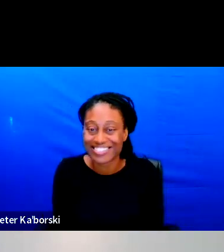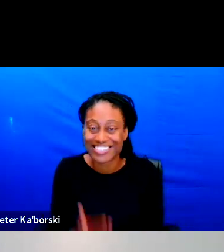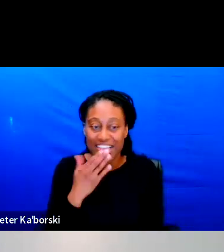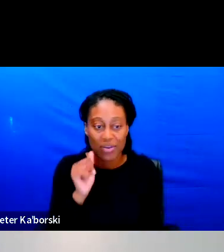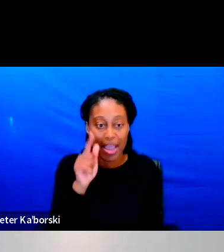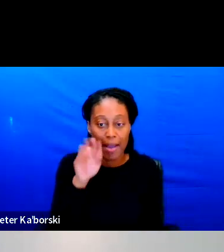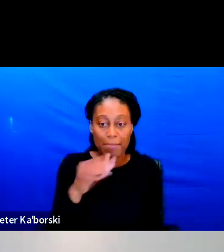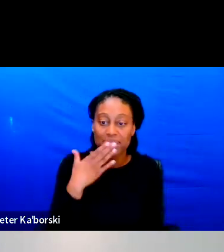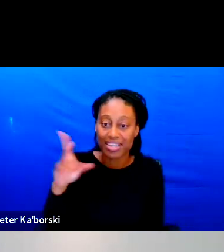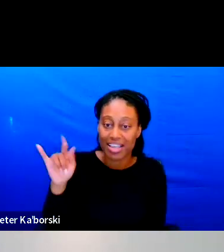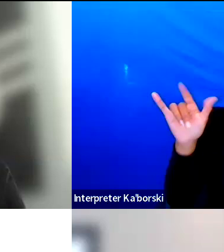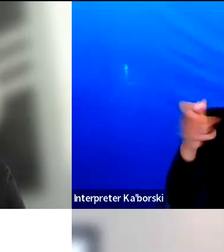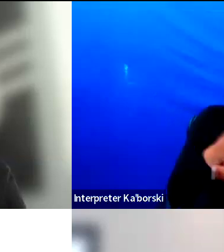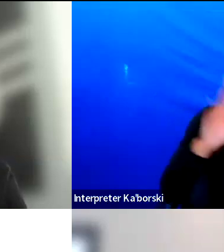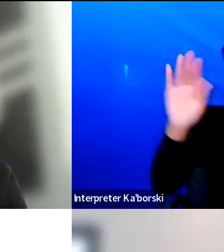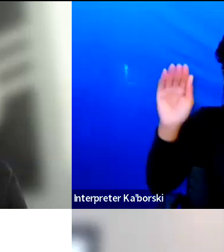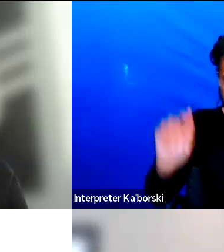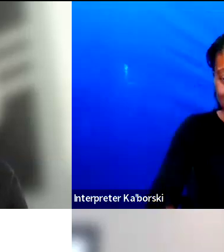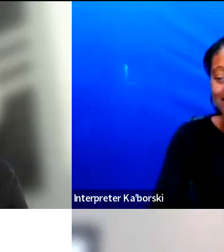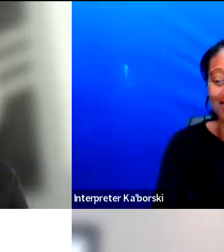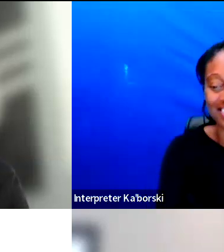Adam Ayers w/ APRIL: Thanks. Kyle. Take care everyone. Kyle Kleist: Take care, everyone.